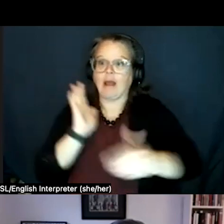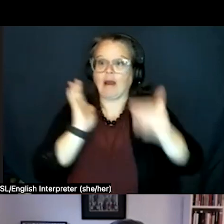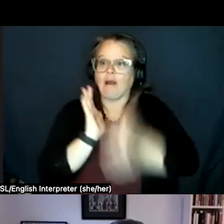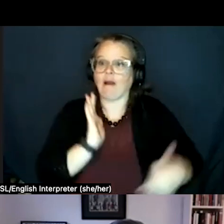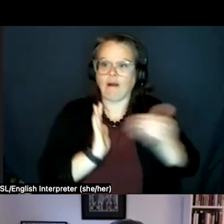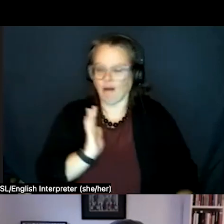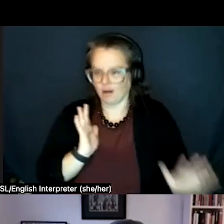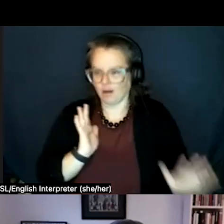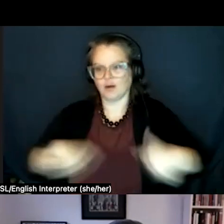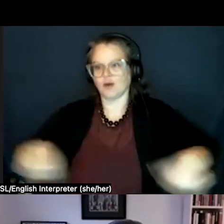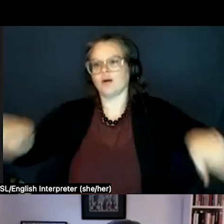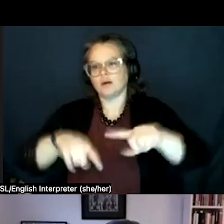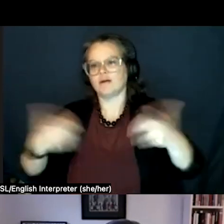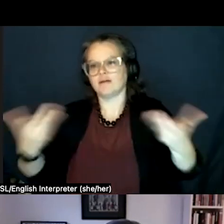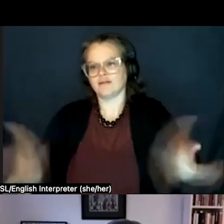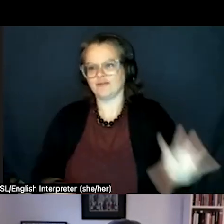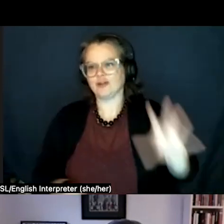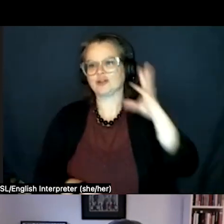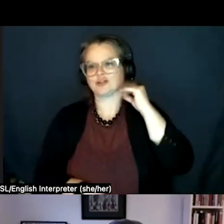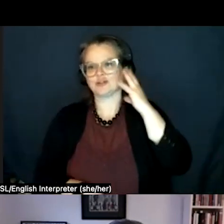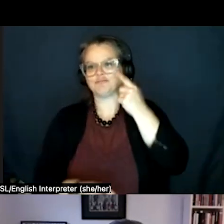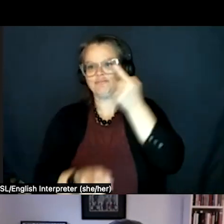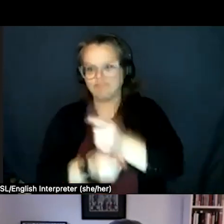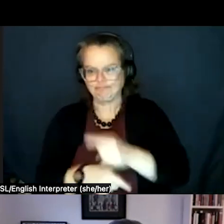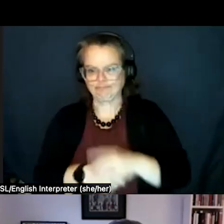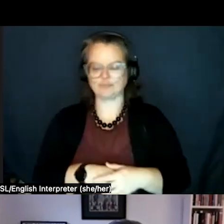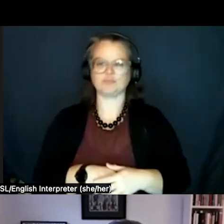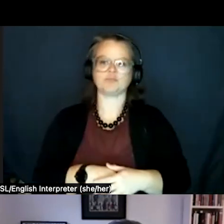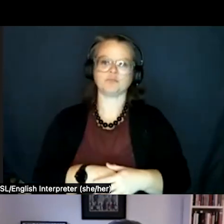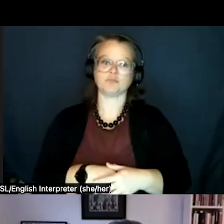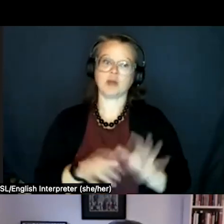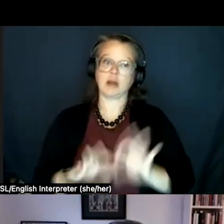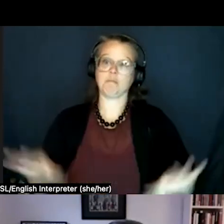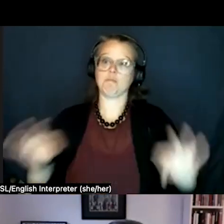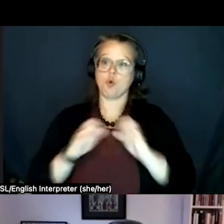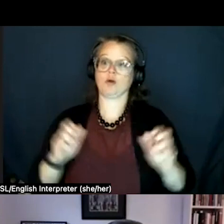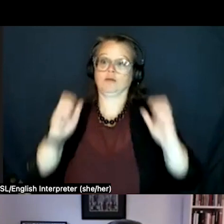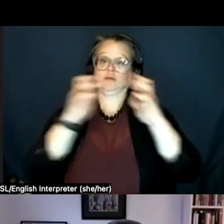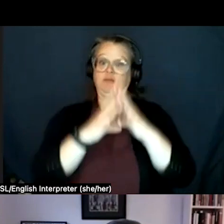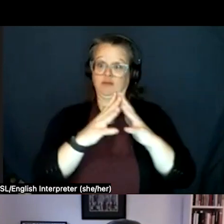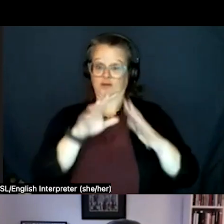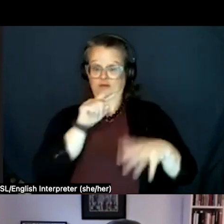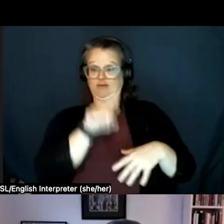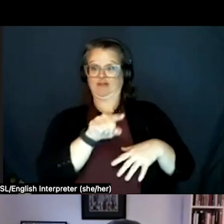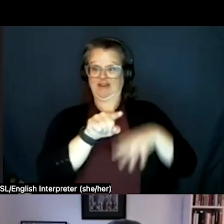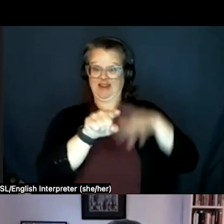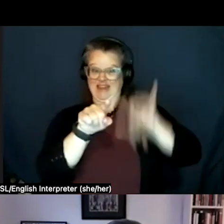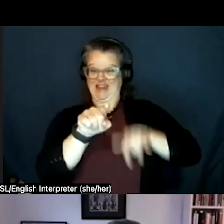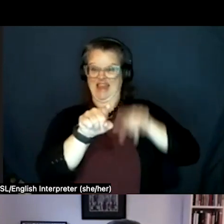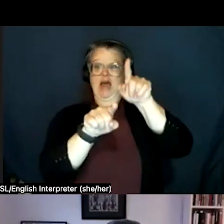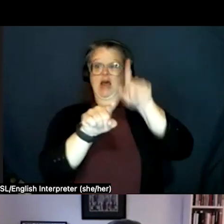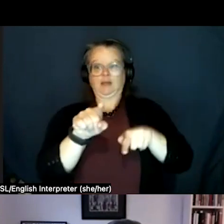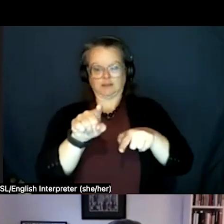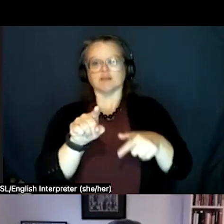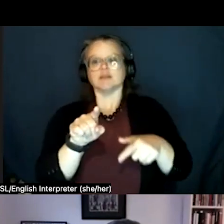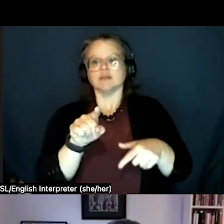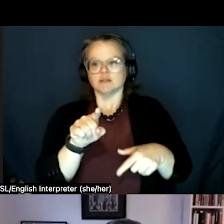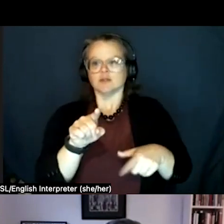and access to it more readily and similar to Margaret's note about Asana, to avoid email